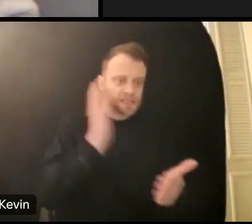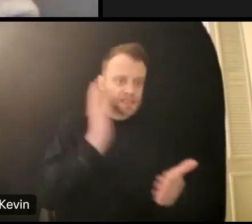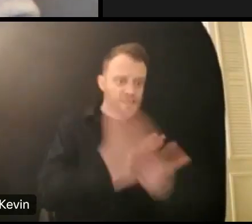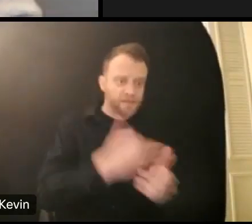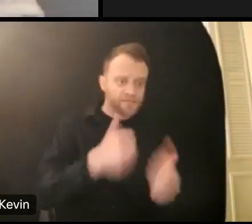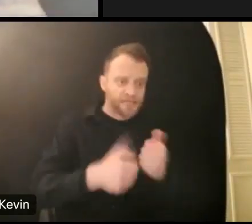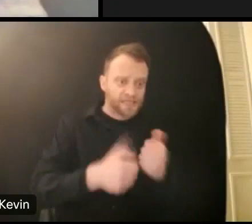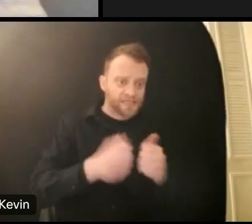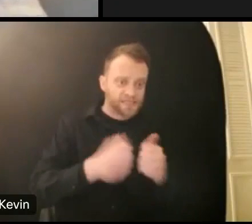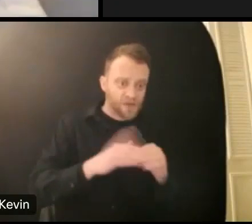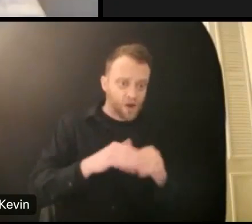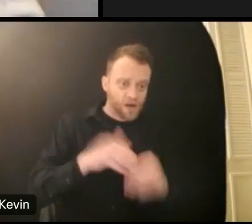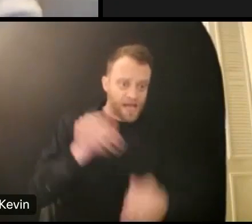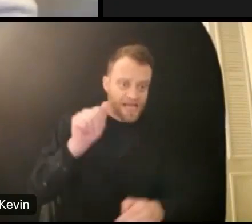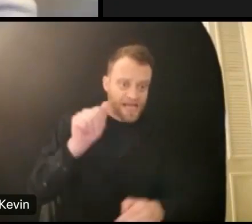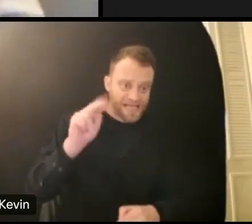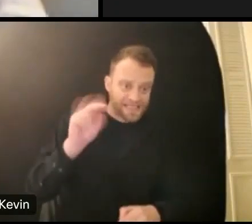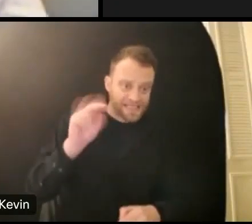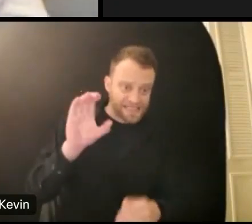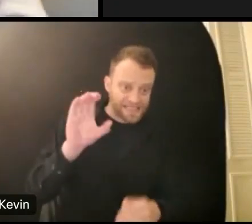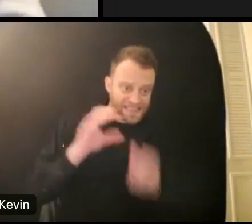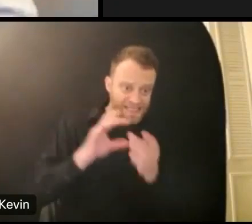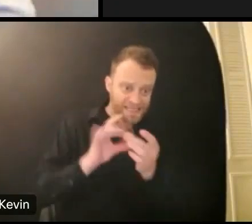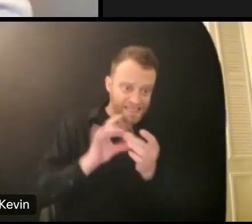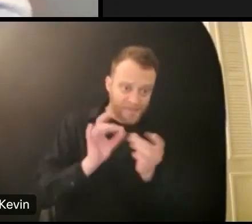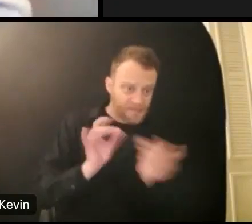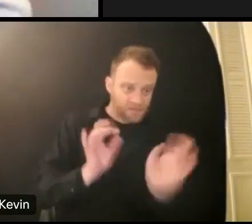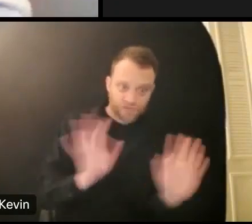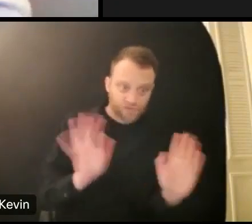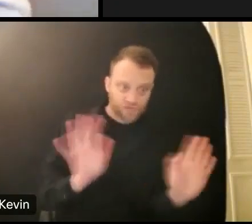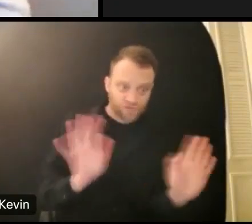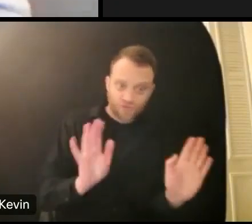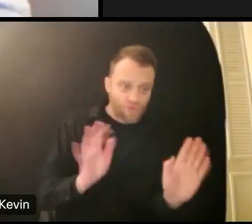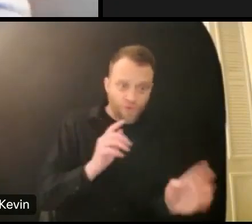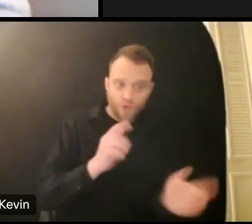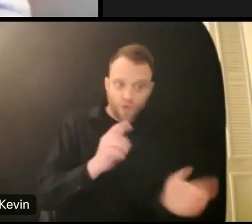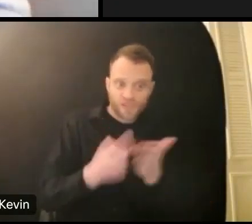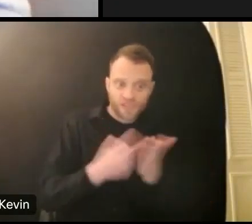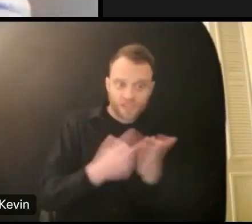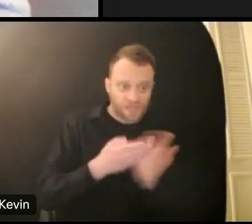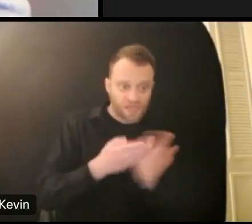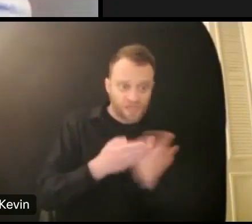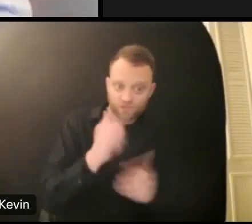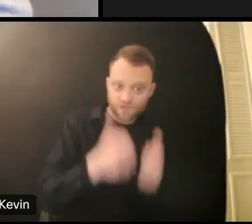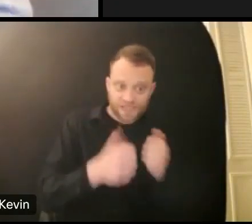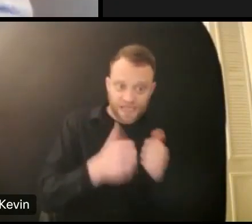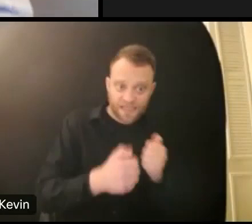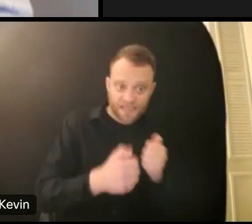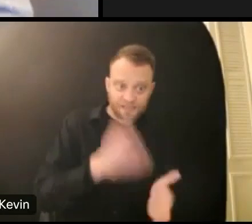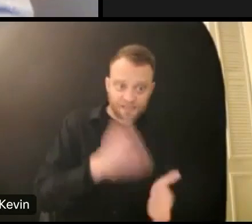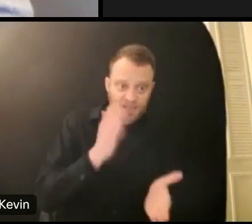I would think that's a great policy. (Kramer) Okay good thanks. Great, yeah perfect, thank you.